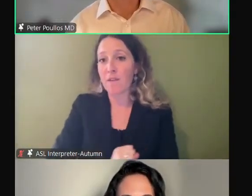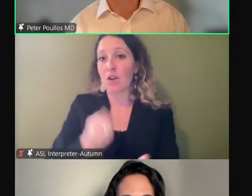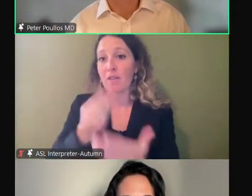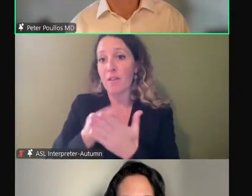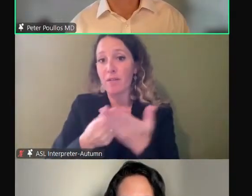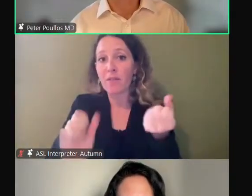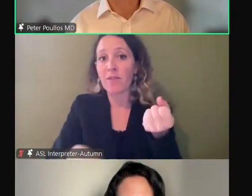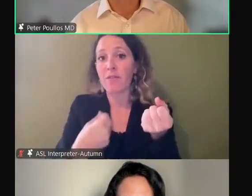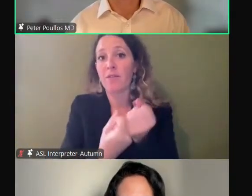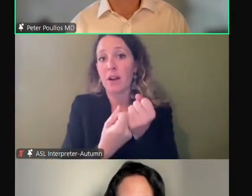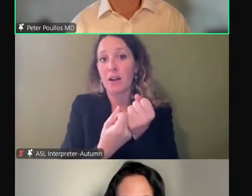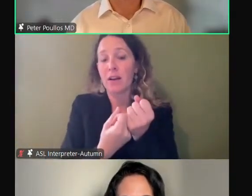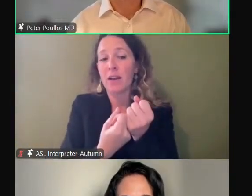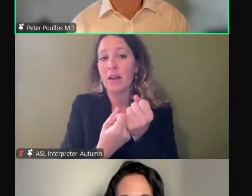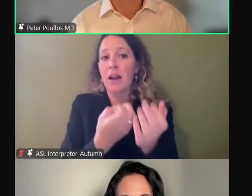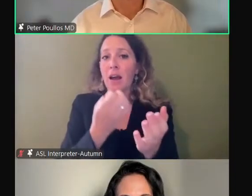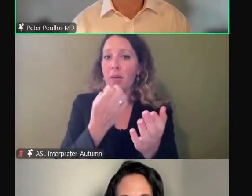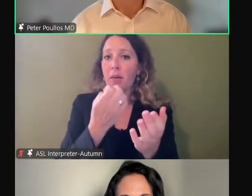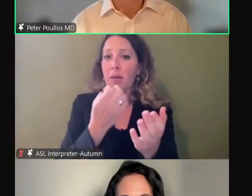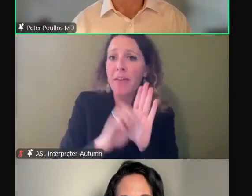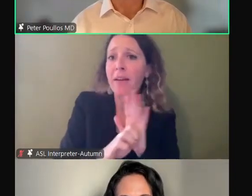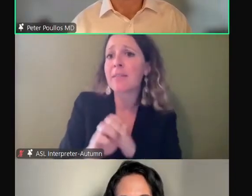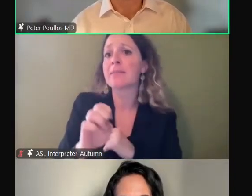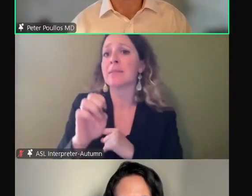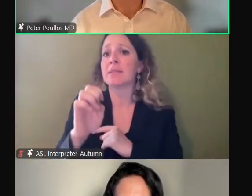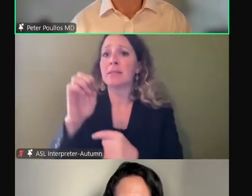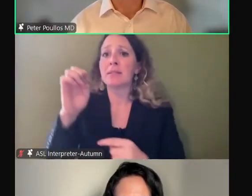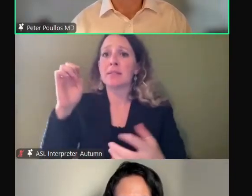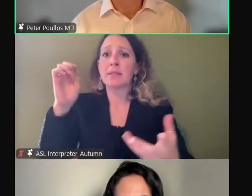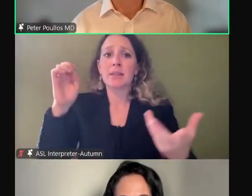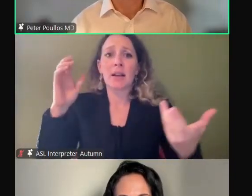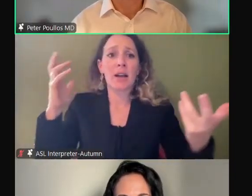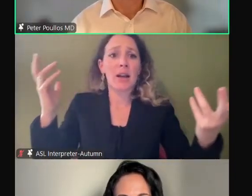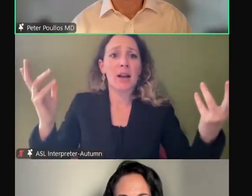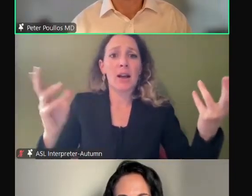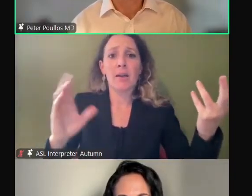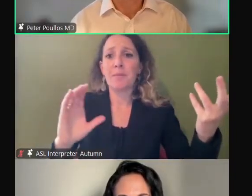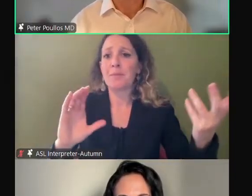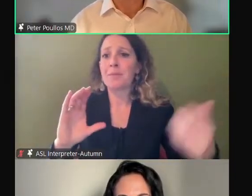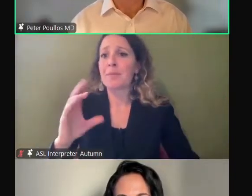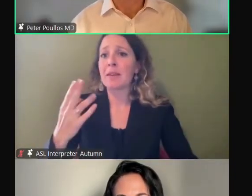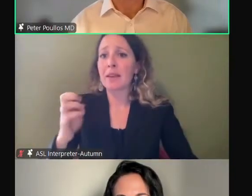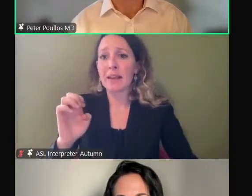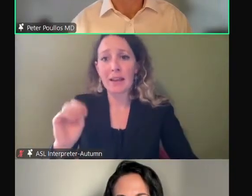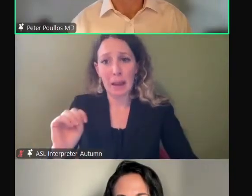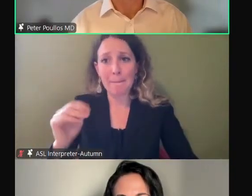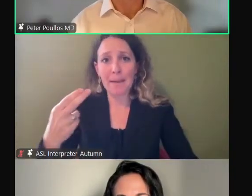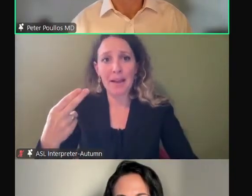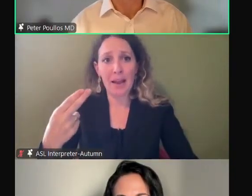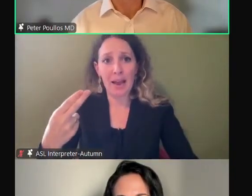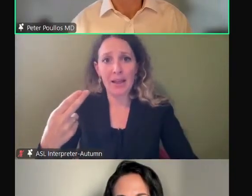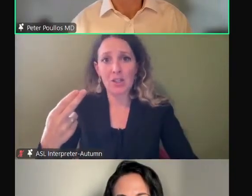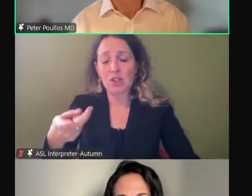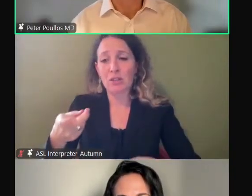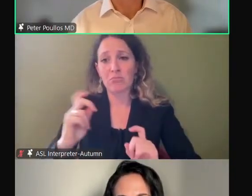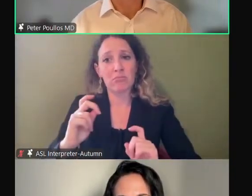technology hub as well as Sarafan ChEM H, gave us generous grants. And we did this to explore